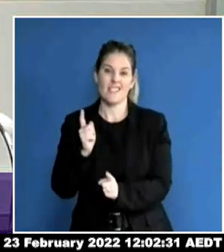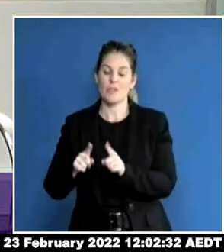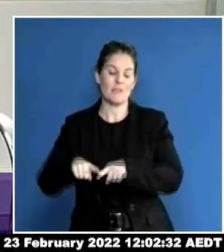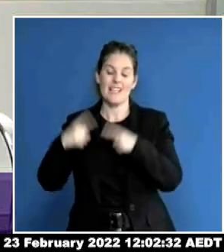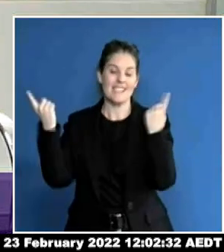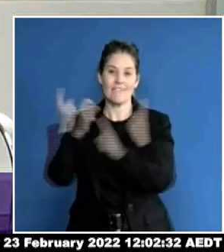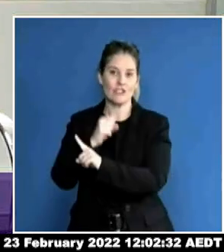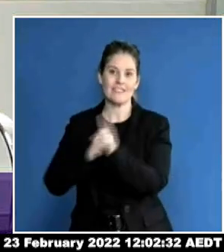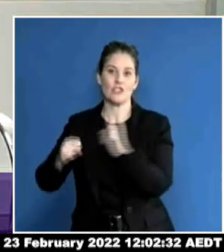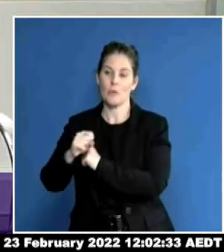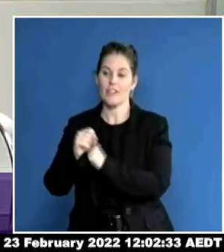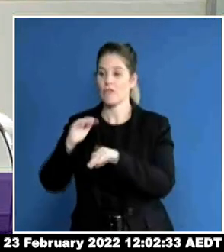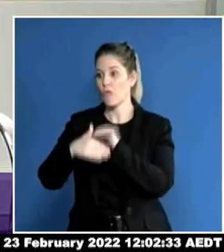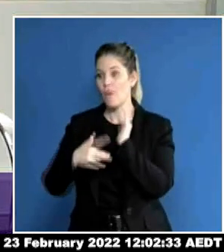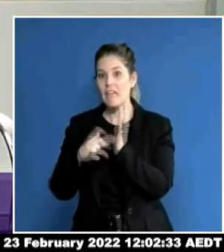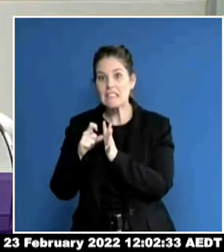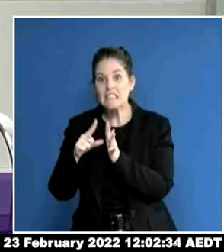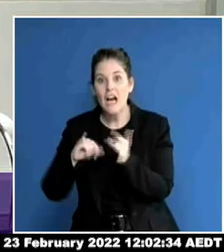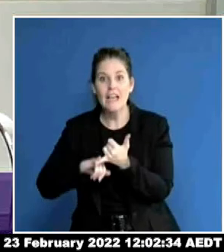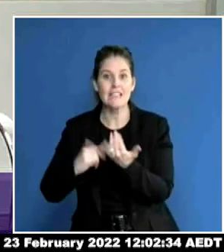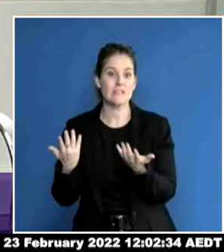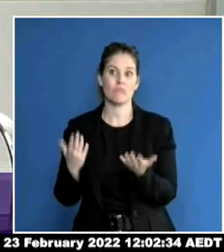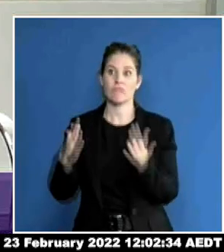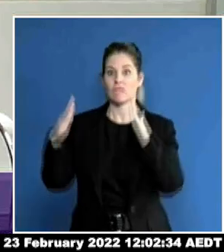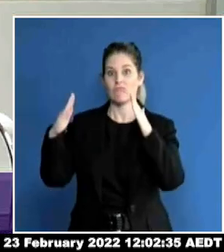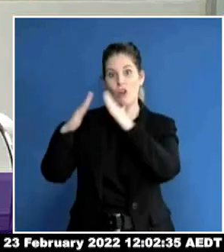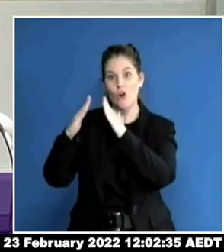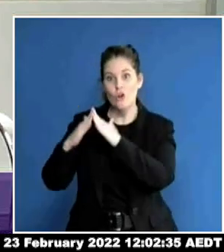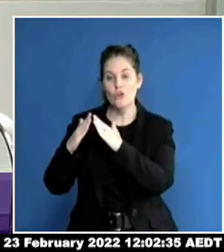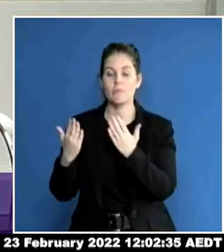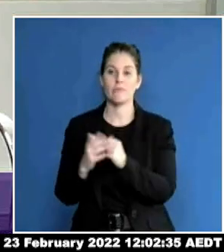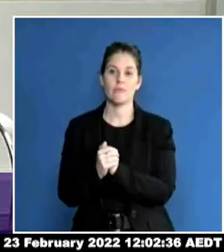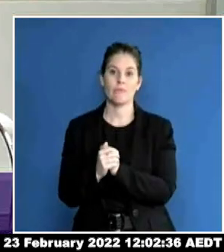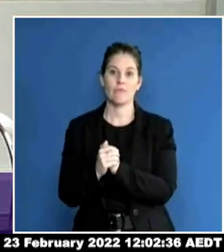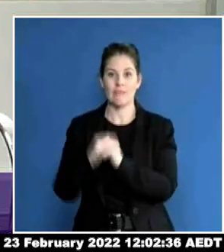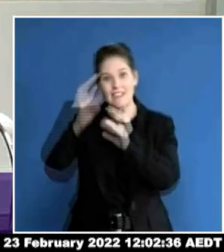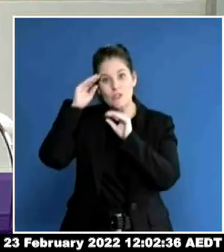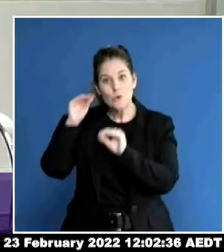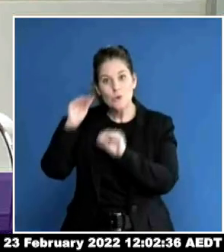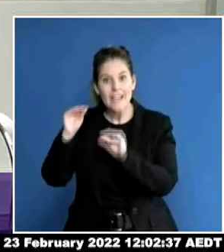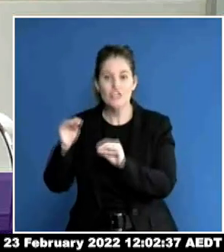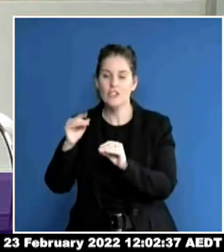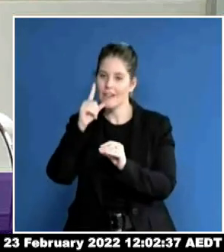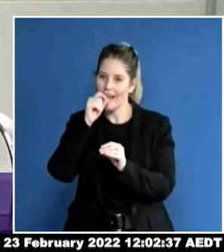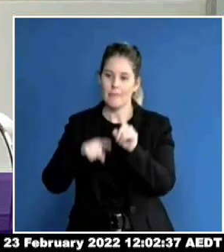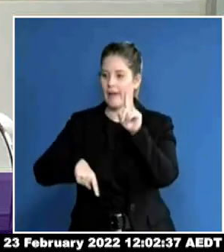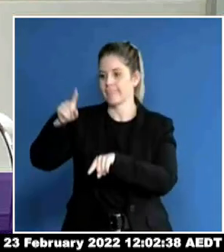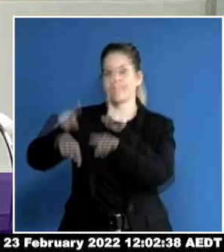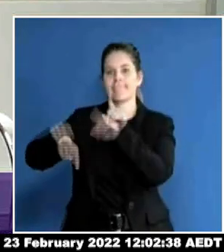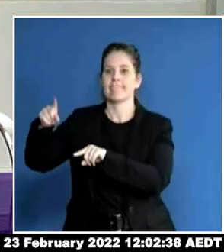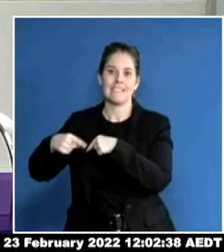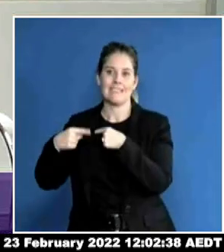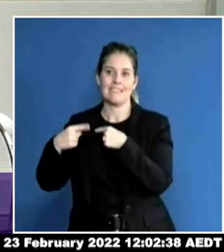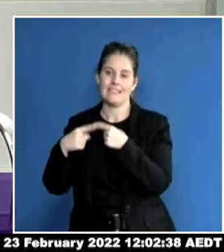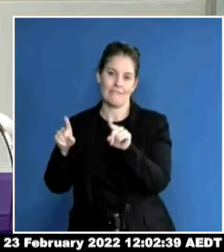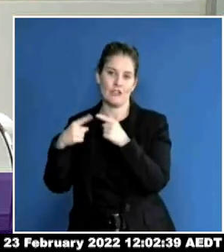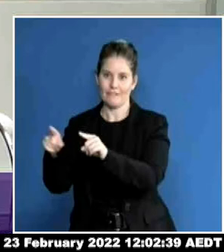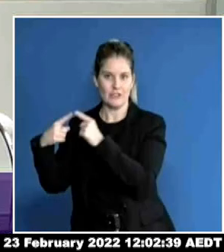housing, or education are common. And then when we do consultations, sometimes those are focused on DES's.